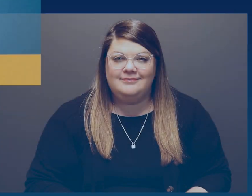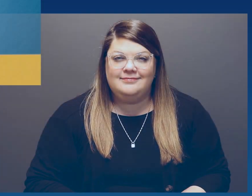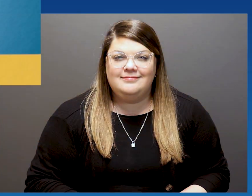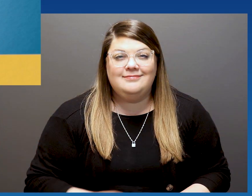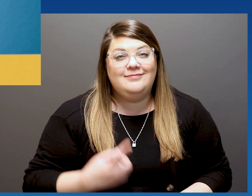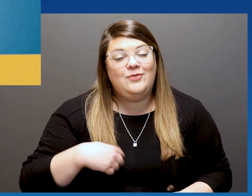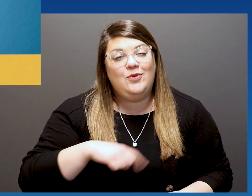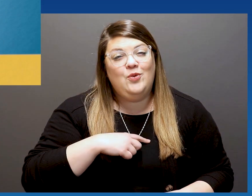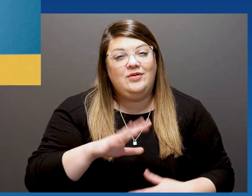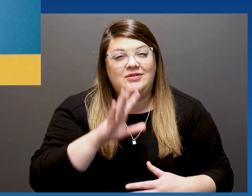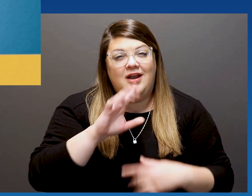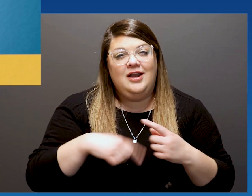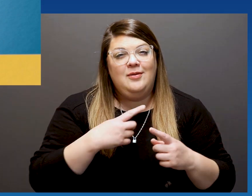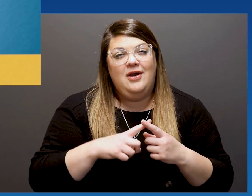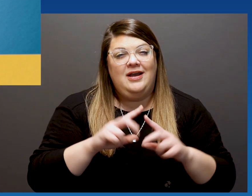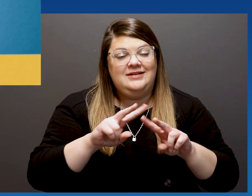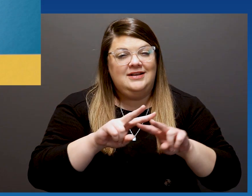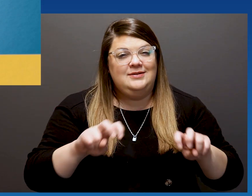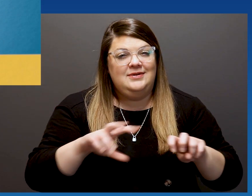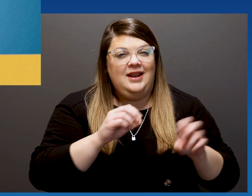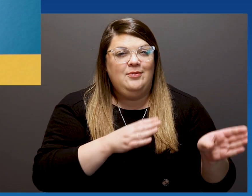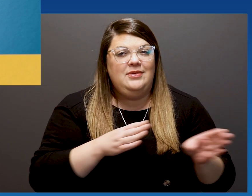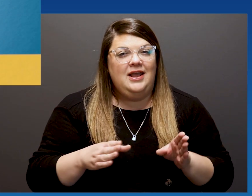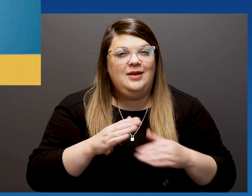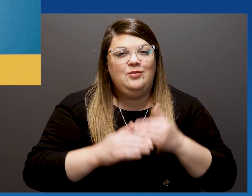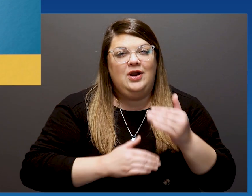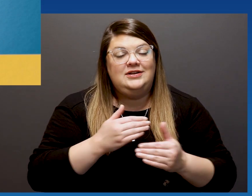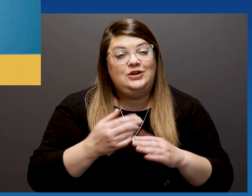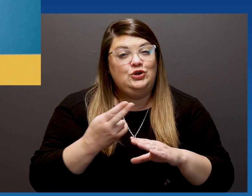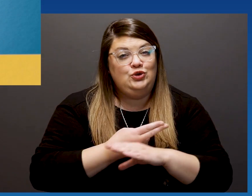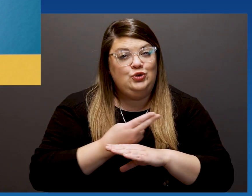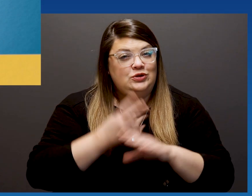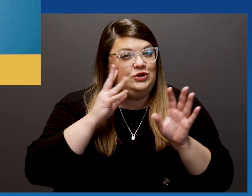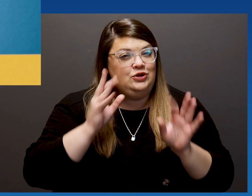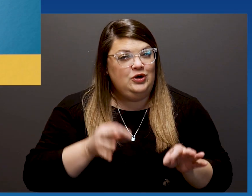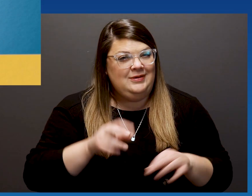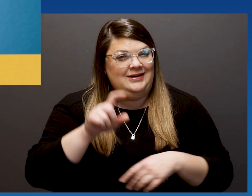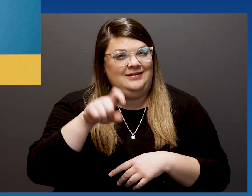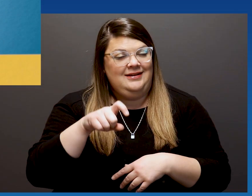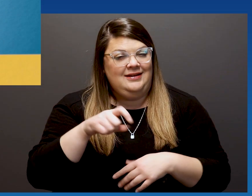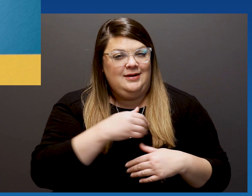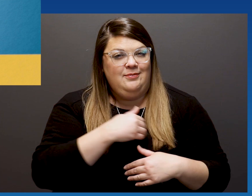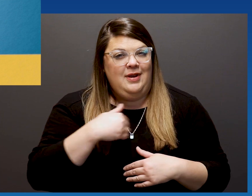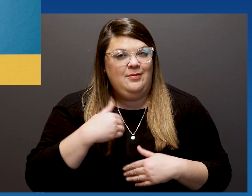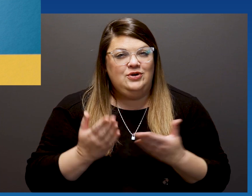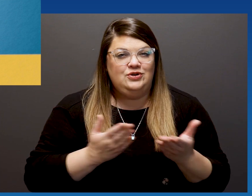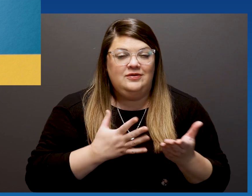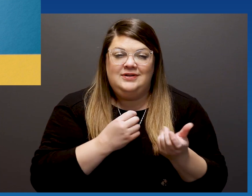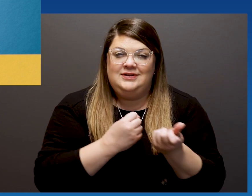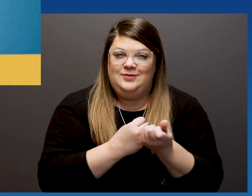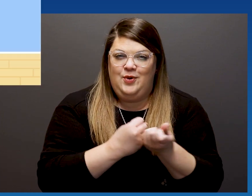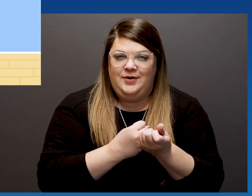[Narrator] We are going to talk about the assessment and planning process used to determine needed member services and supports.